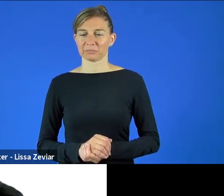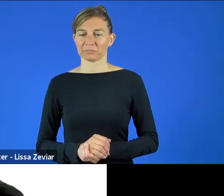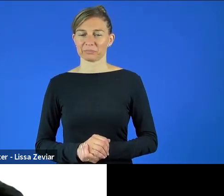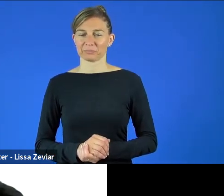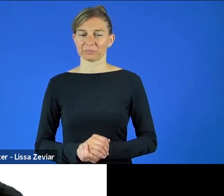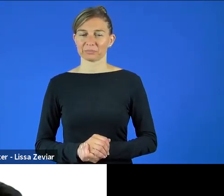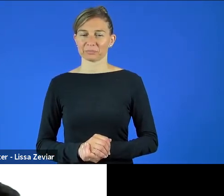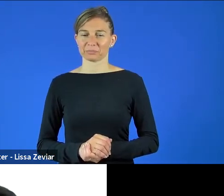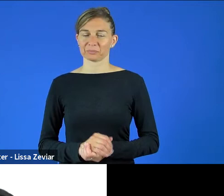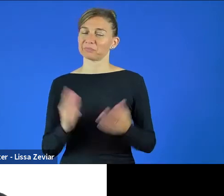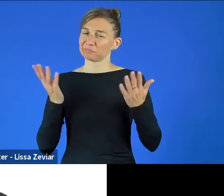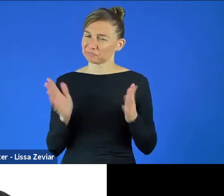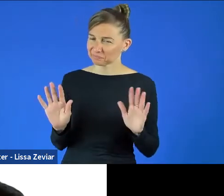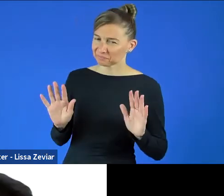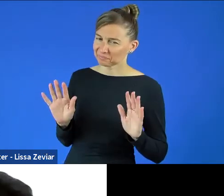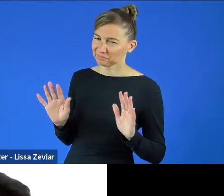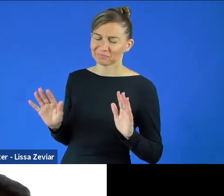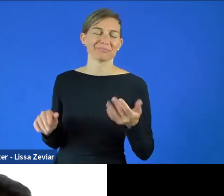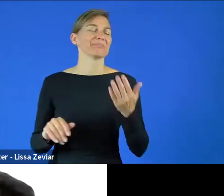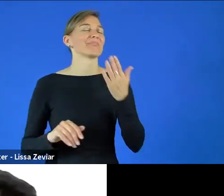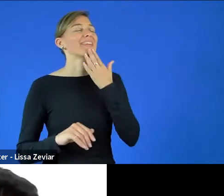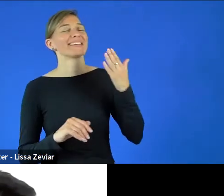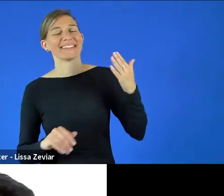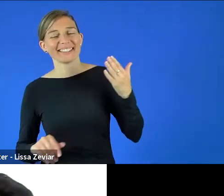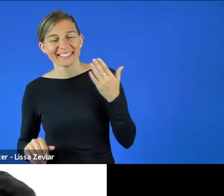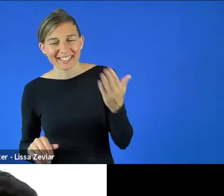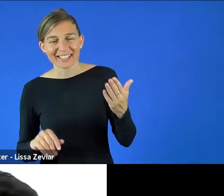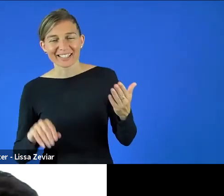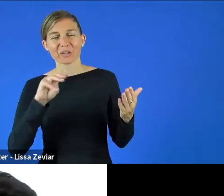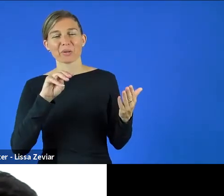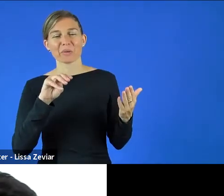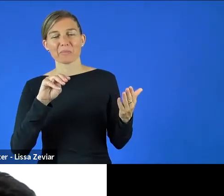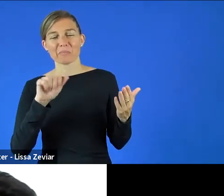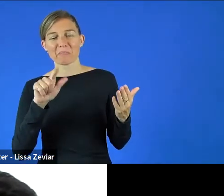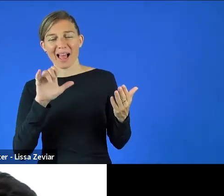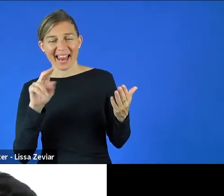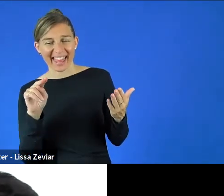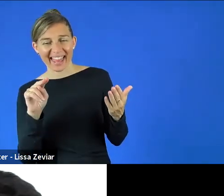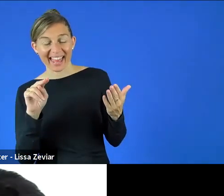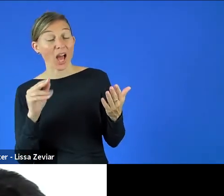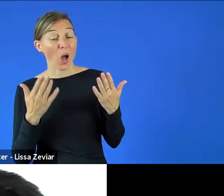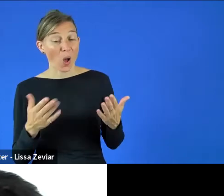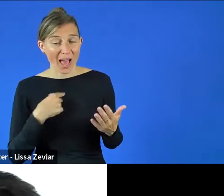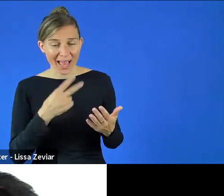Yes. Thank you so much. Thanks a lot. We had a new question coming in.